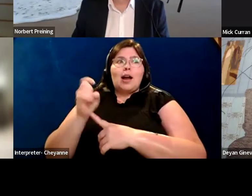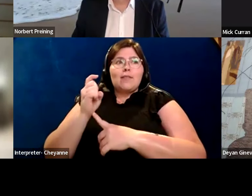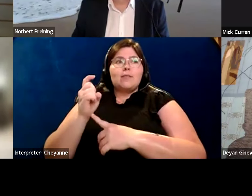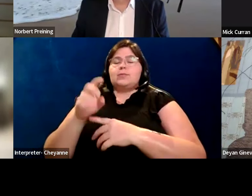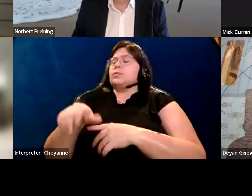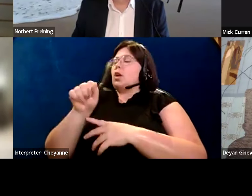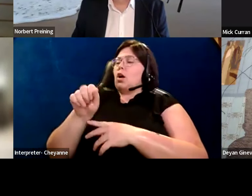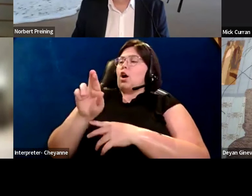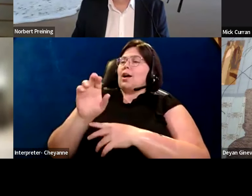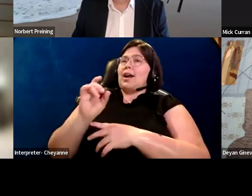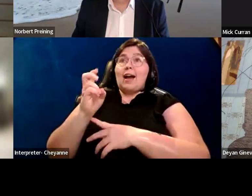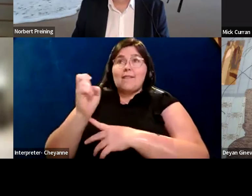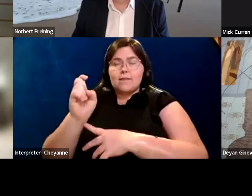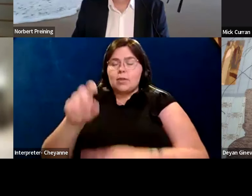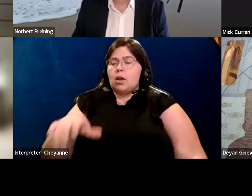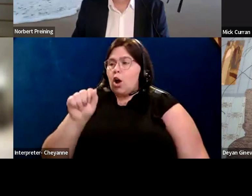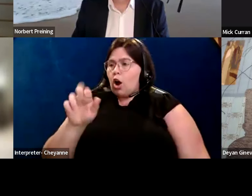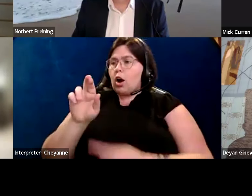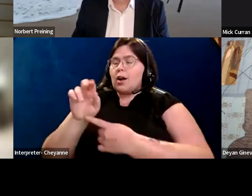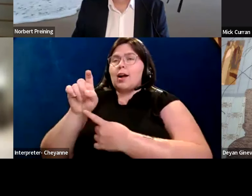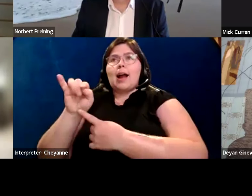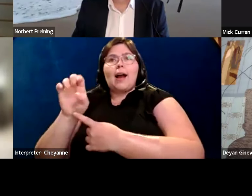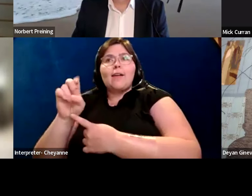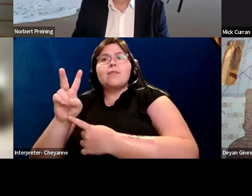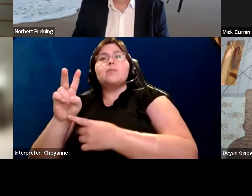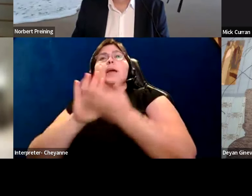for a variety of really cool applications-- math